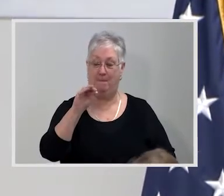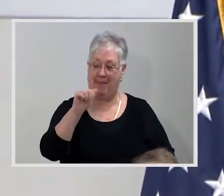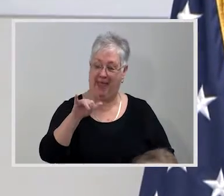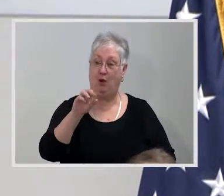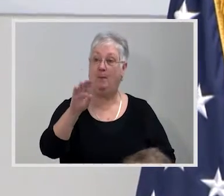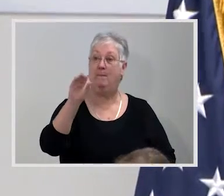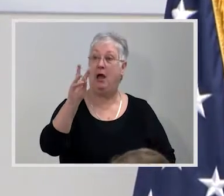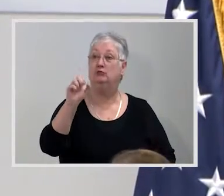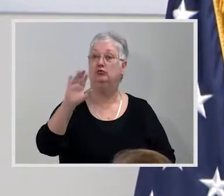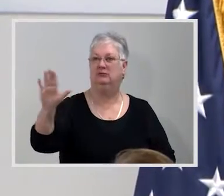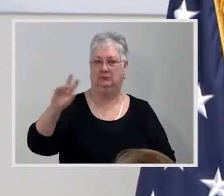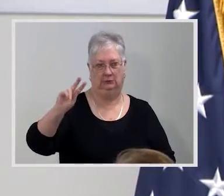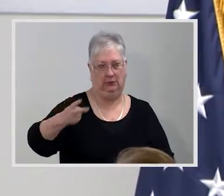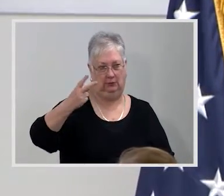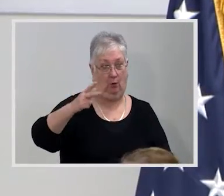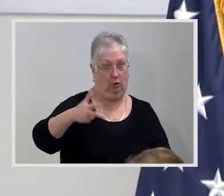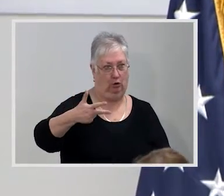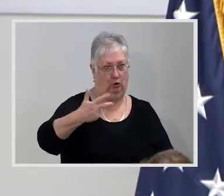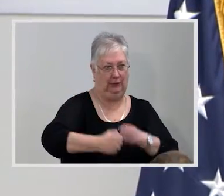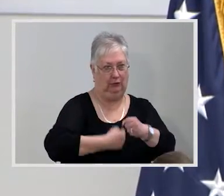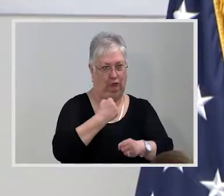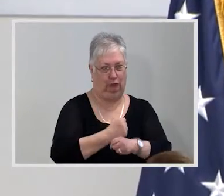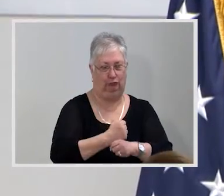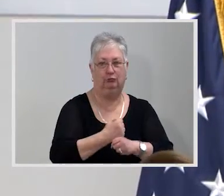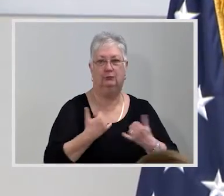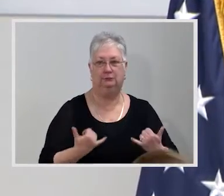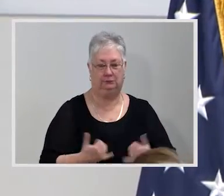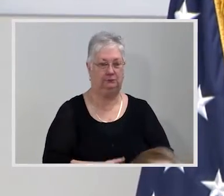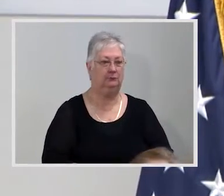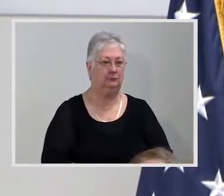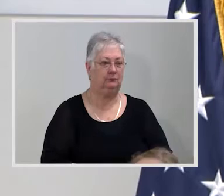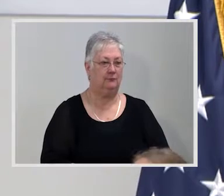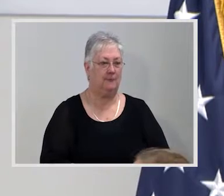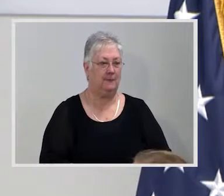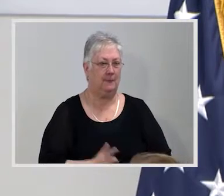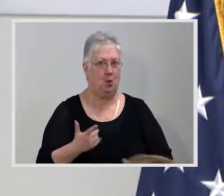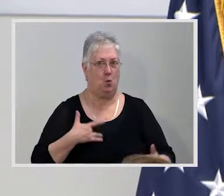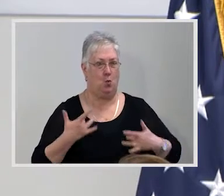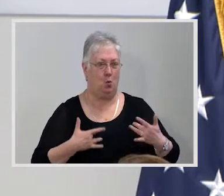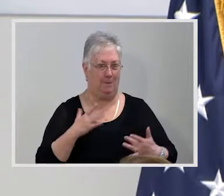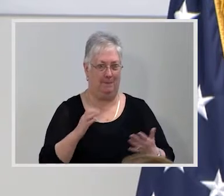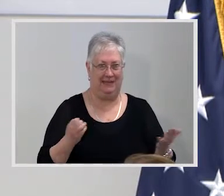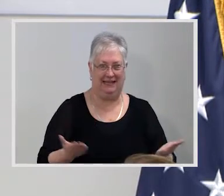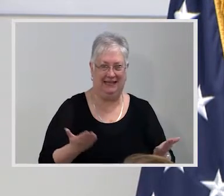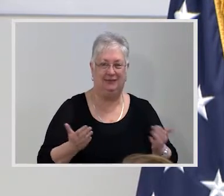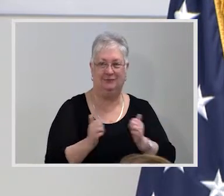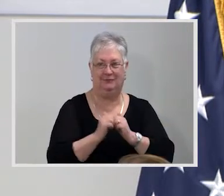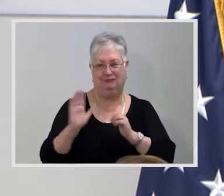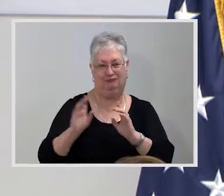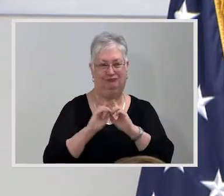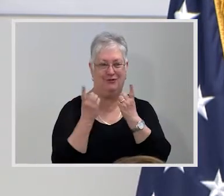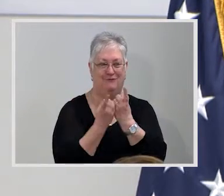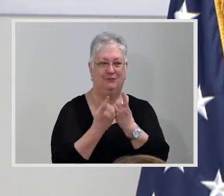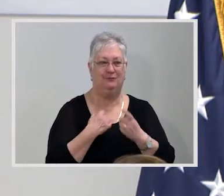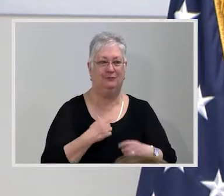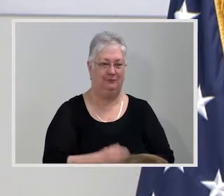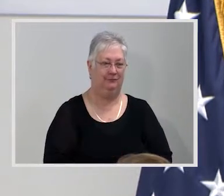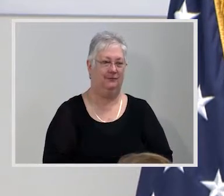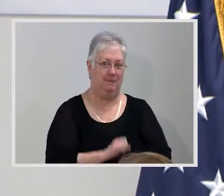ENGAGEMENT FORUMS AND WE'RE SO EXCITED TO BE HERE AT THE DEPARTMENT OF EMPLOYMENT SERVICES YET AGAIN IN WARD 7 TO